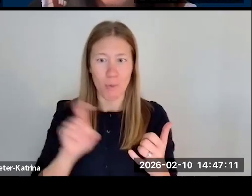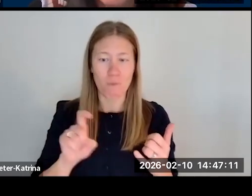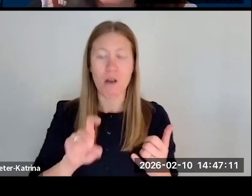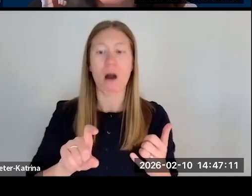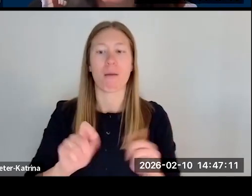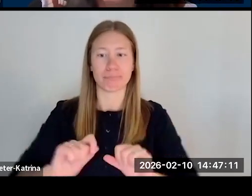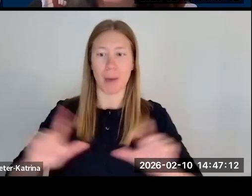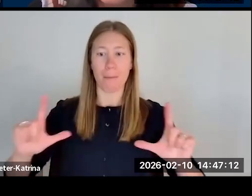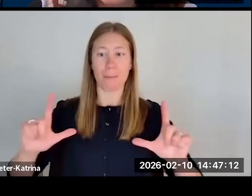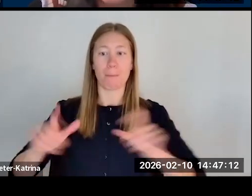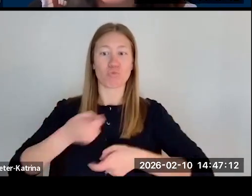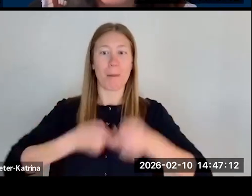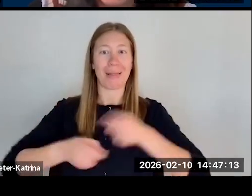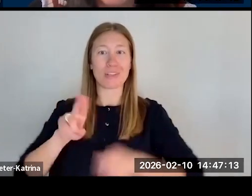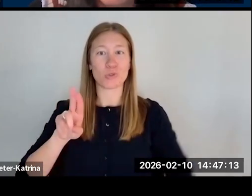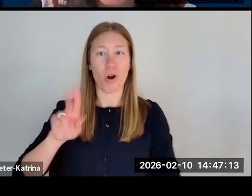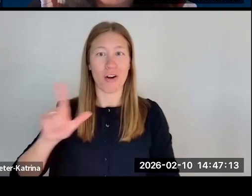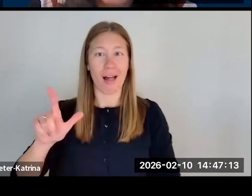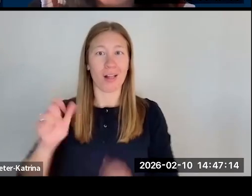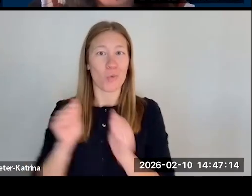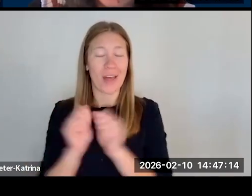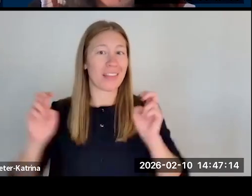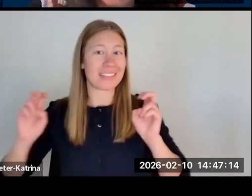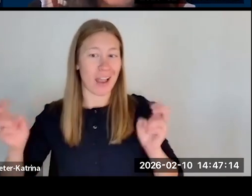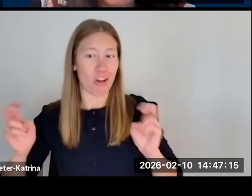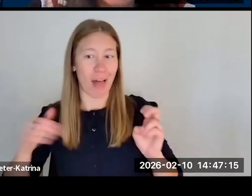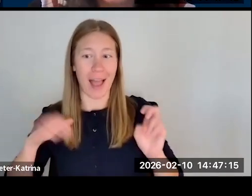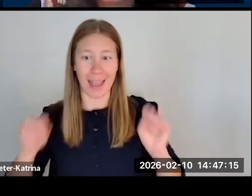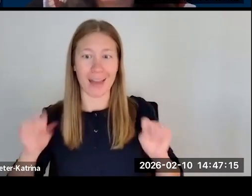that replace URL with its title option. I can just click yes.